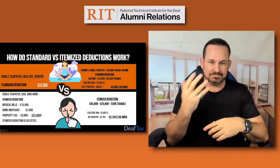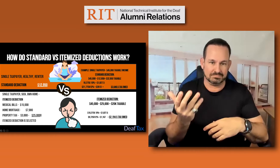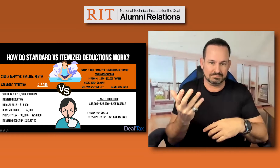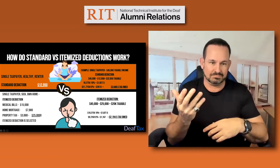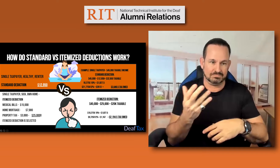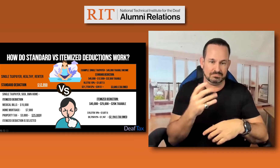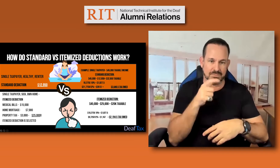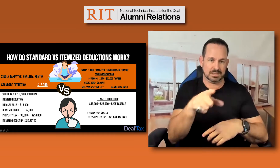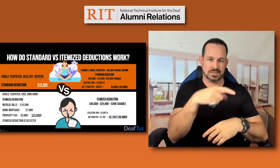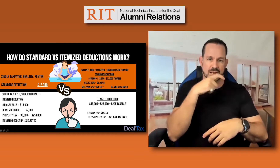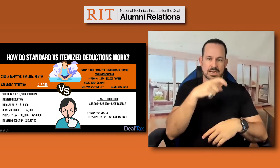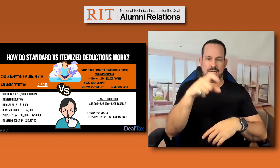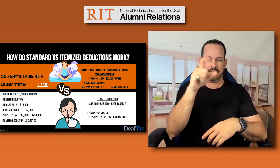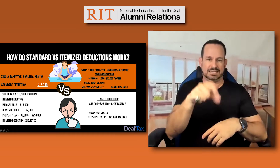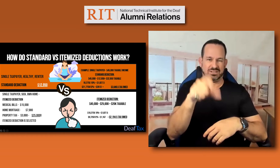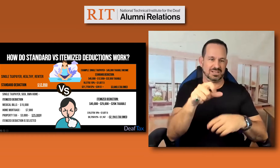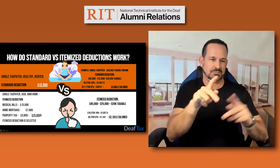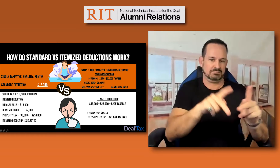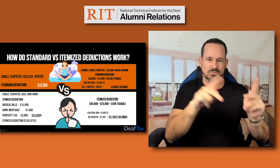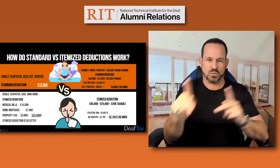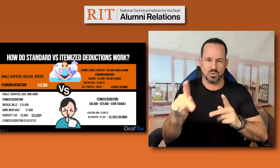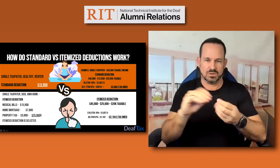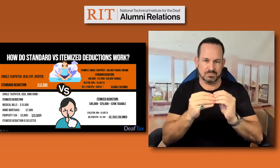They also had a home mortgage.